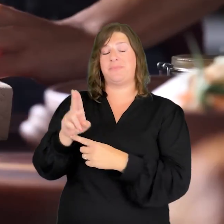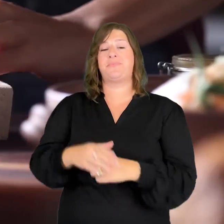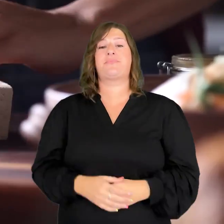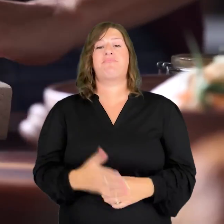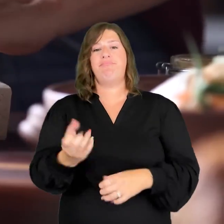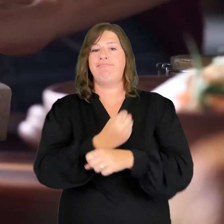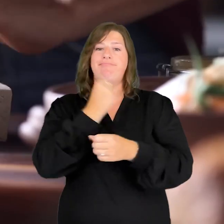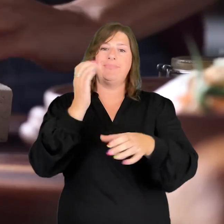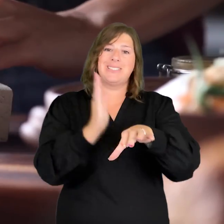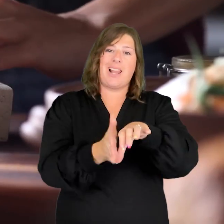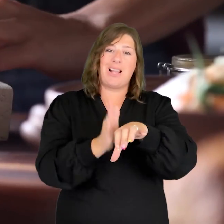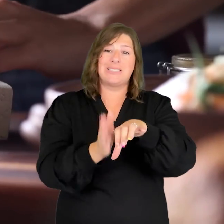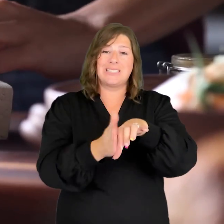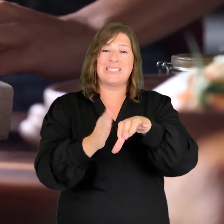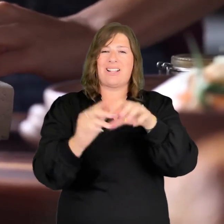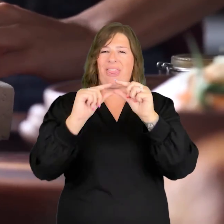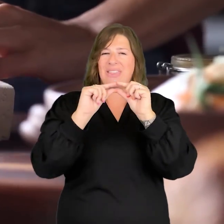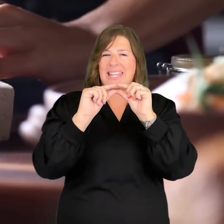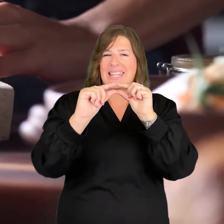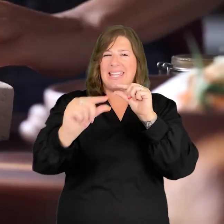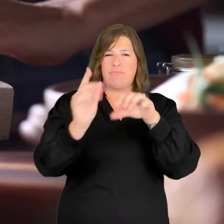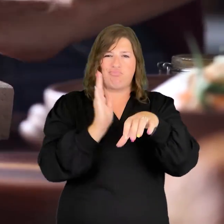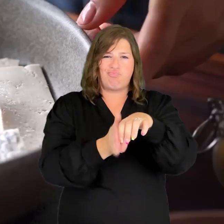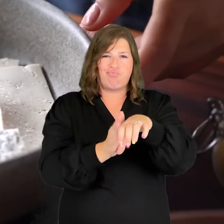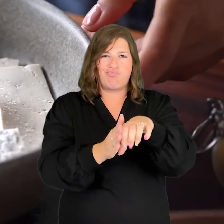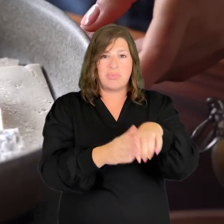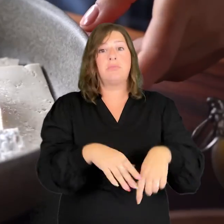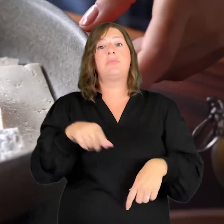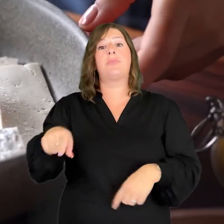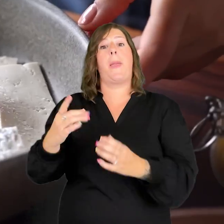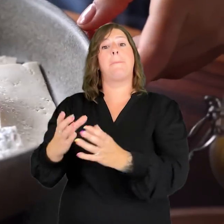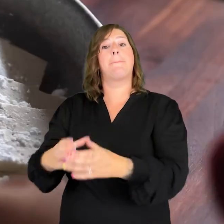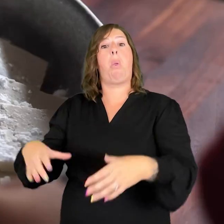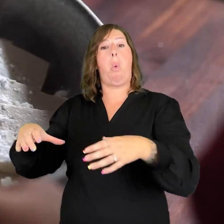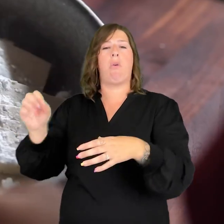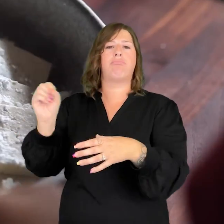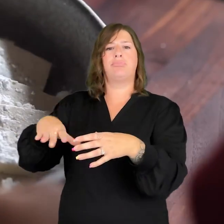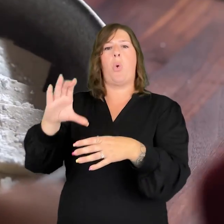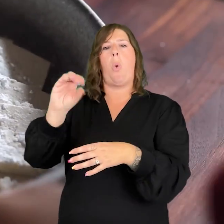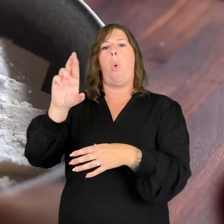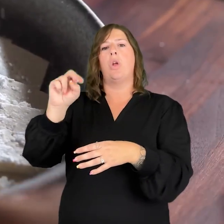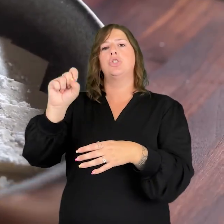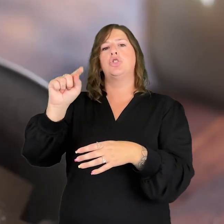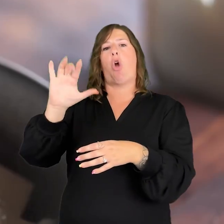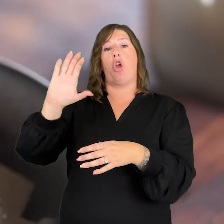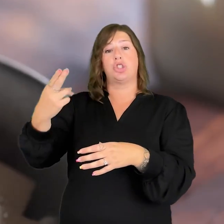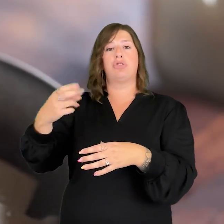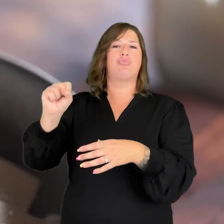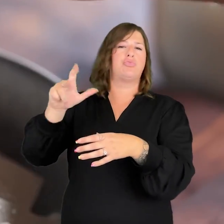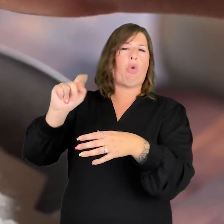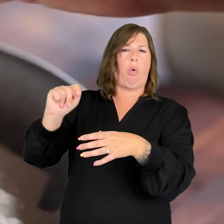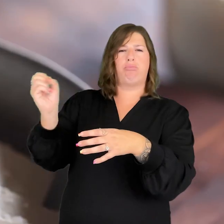We're going to slice up some firm tofu into thin strips. We'll add it to a bowl along with some cornstarch and a little bit of salt.